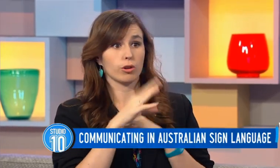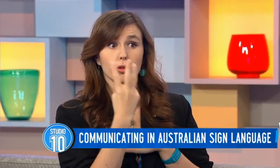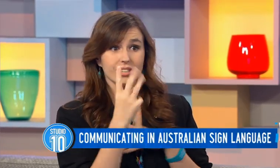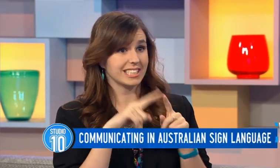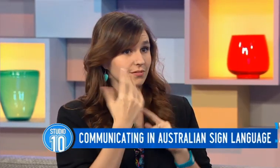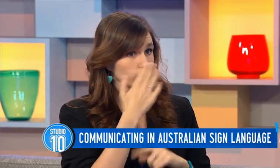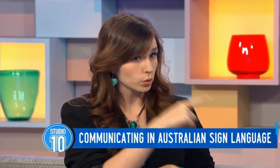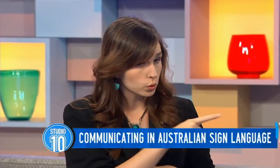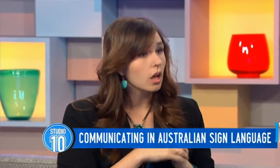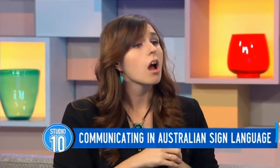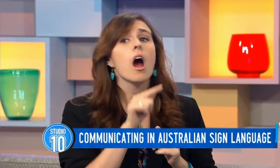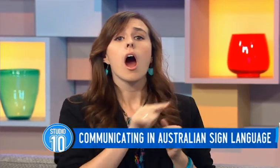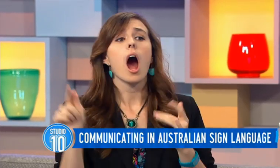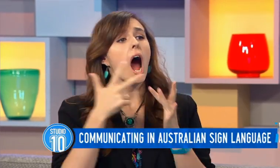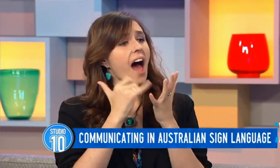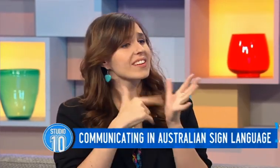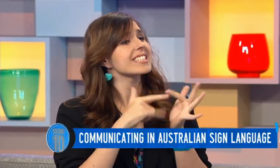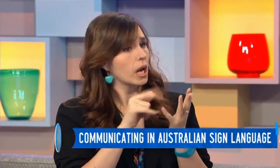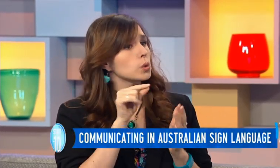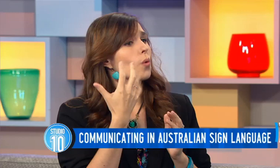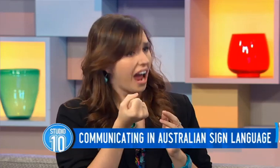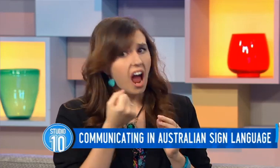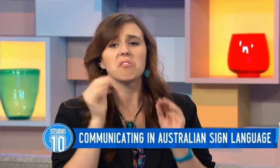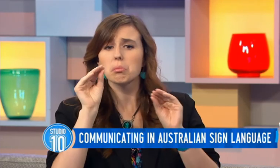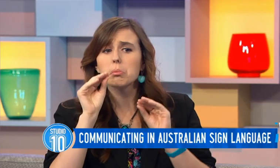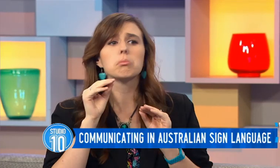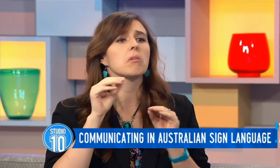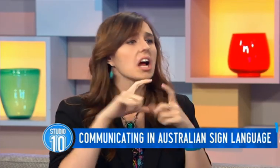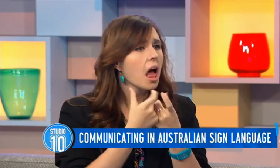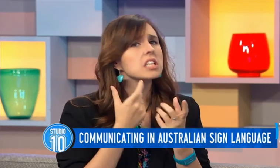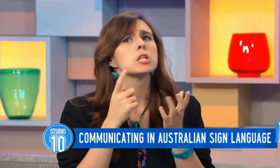it's taught in three different schools, in other states they do have some